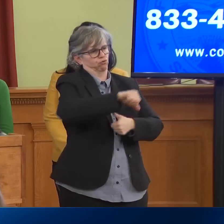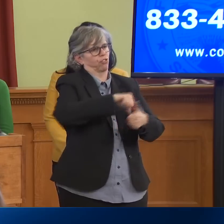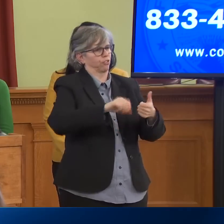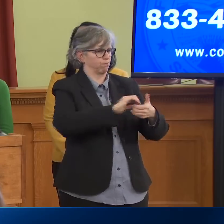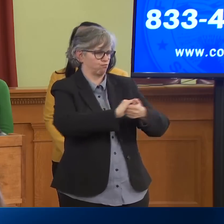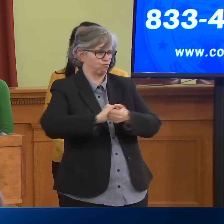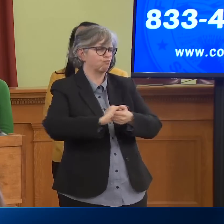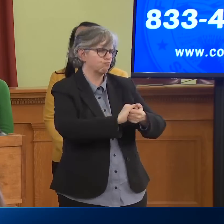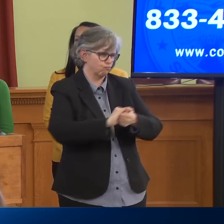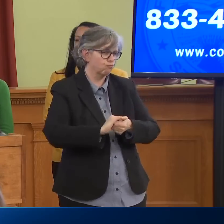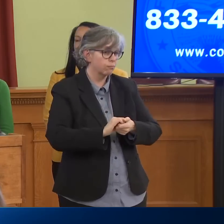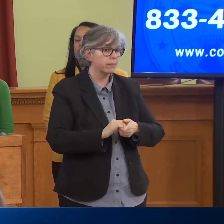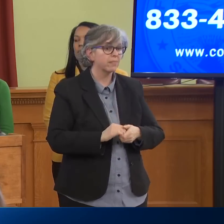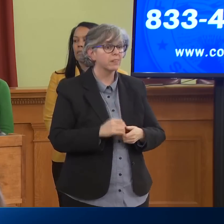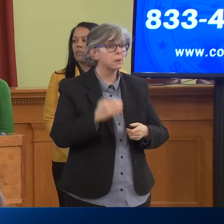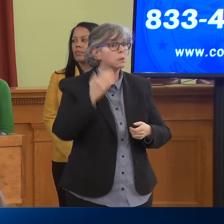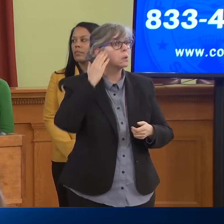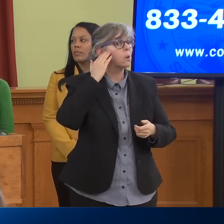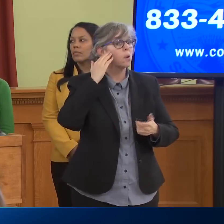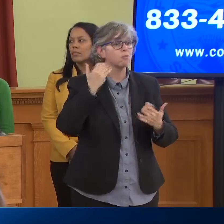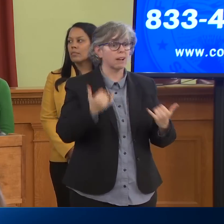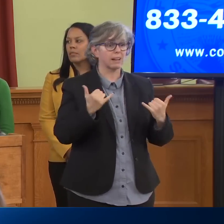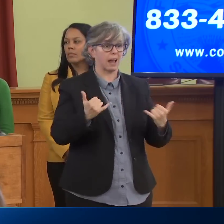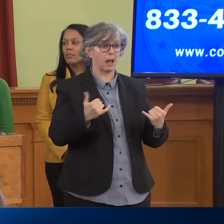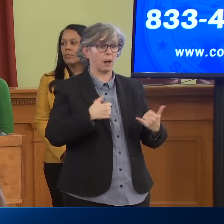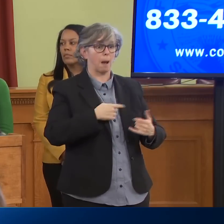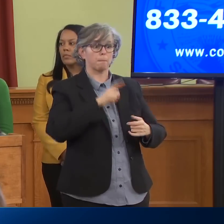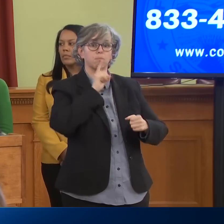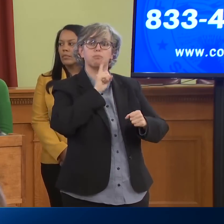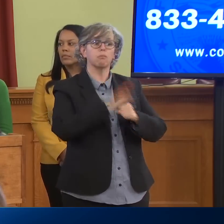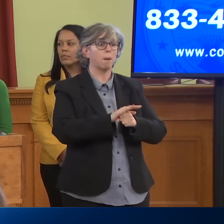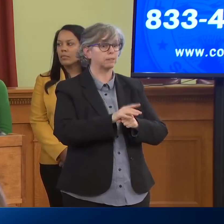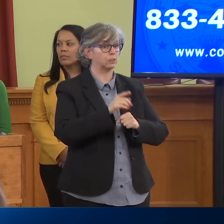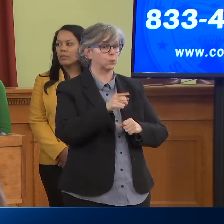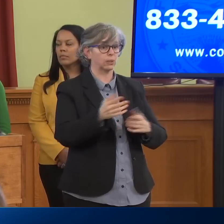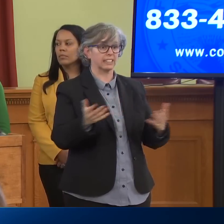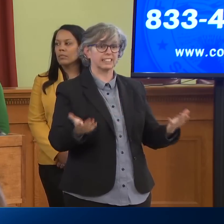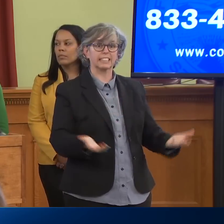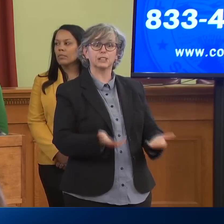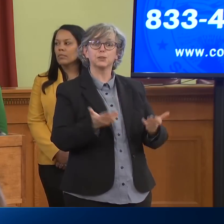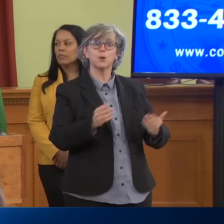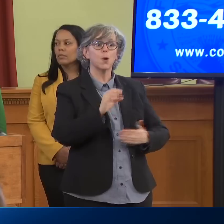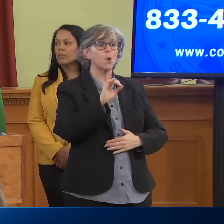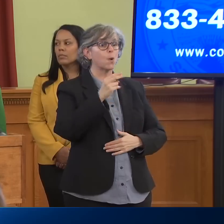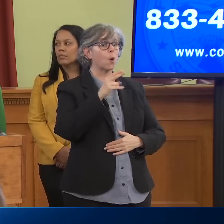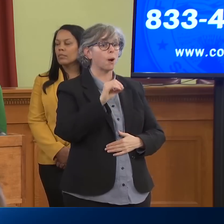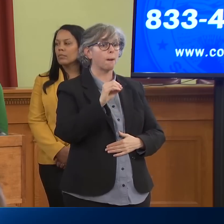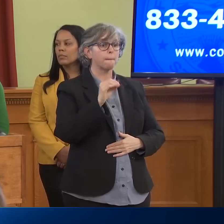ONE OF THE THINGS IS JUST A NEIGHBOR TO NEIGHBOR HELP. RIGHT NOW I PROMISE YOU THAT